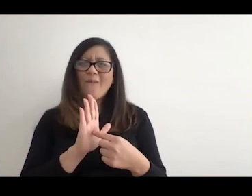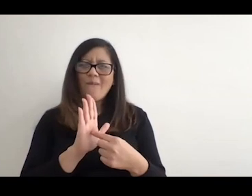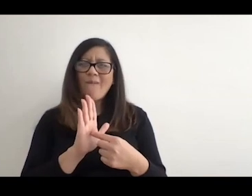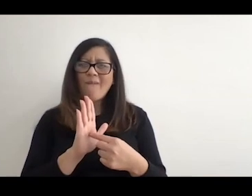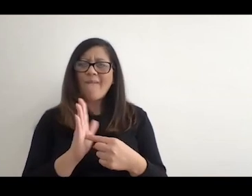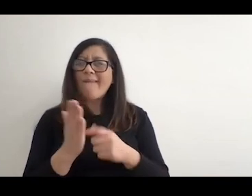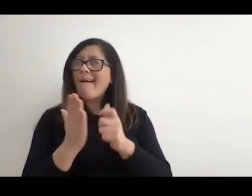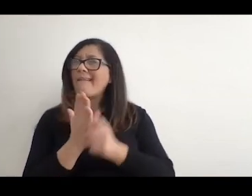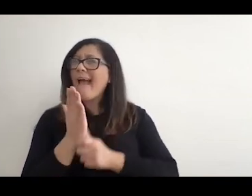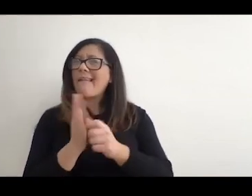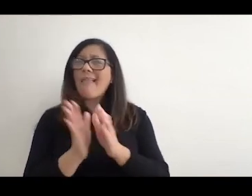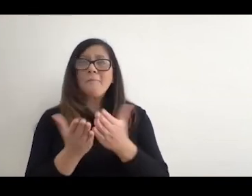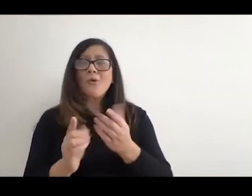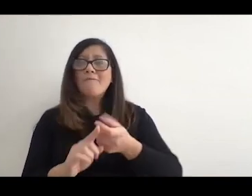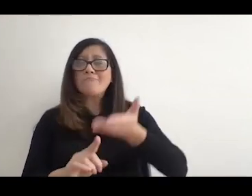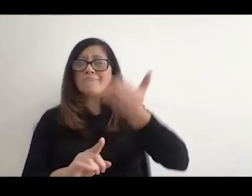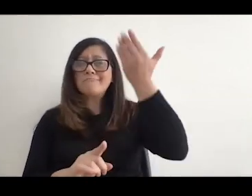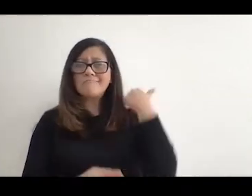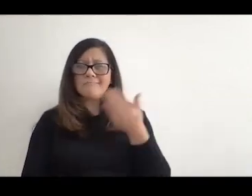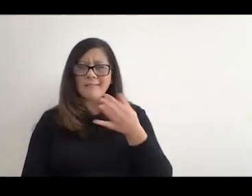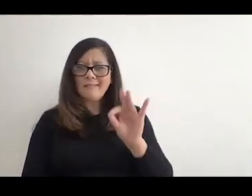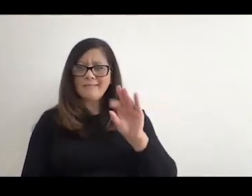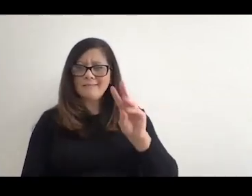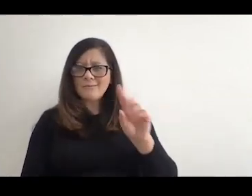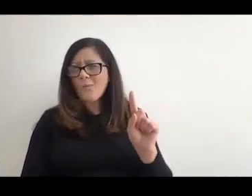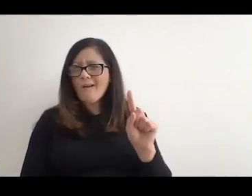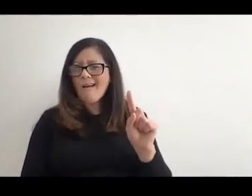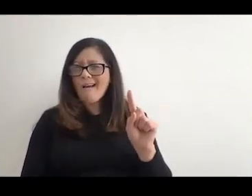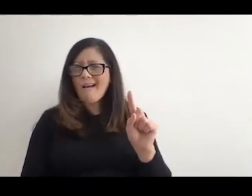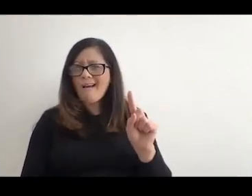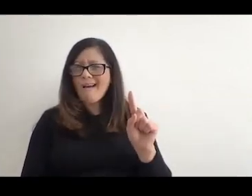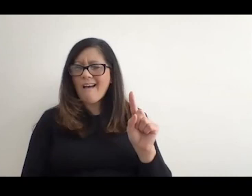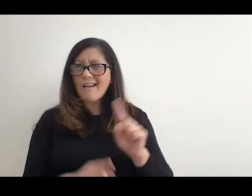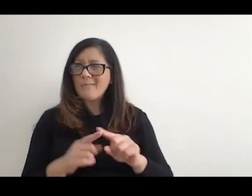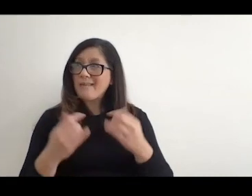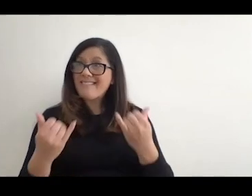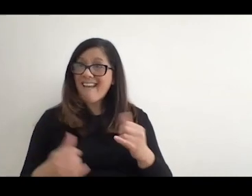and at both times and throughout history there has been no